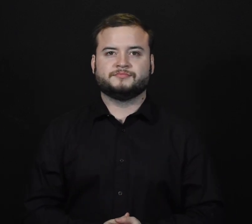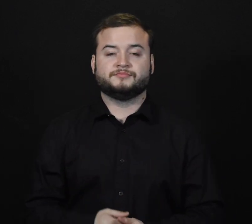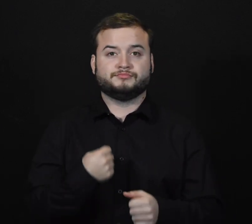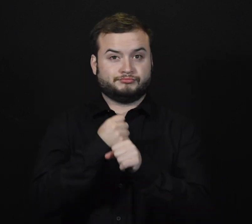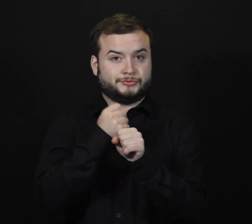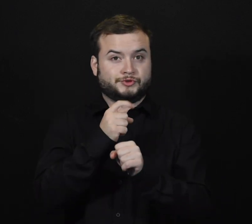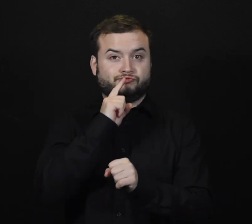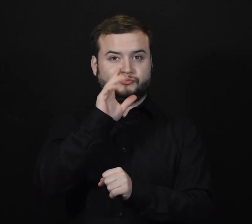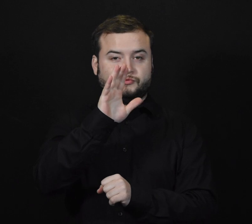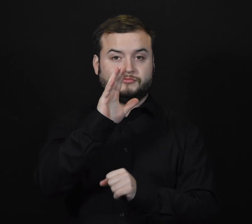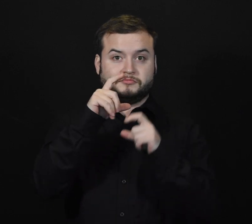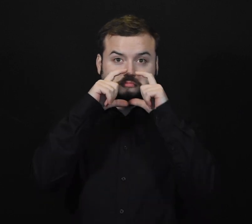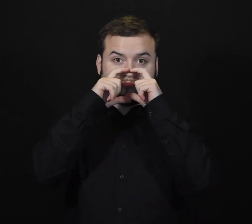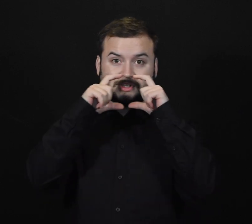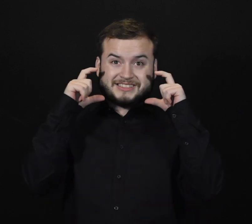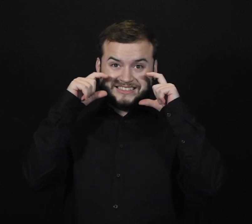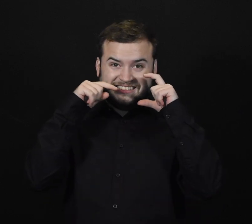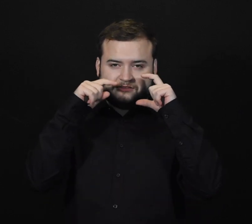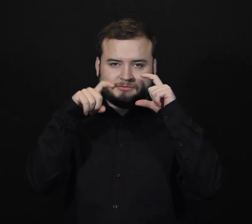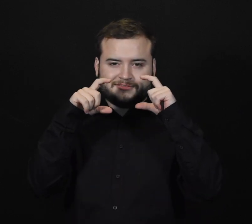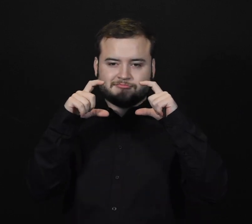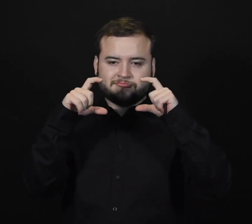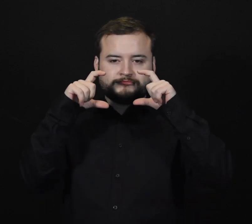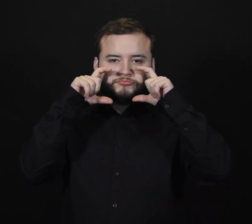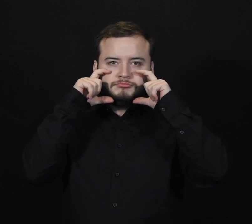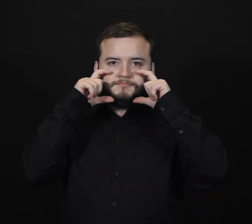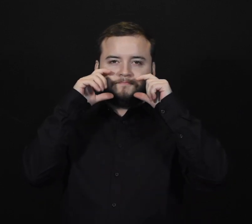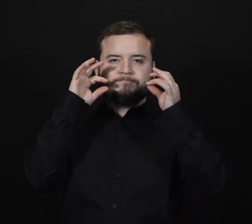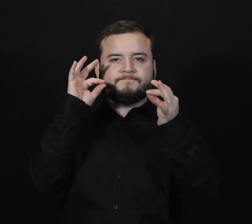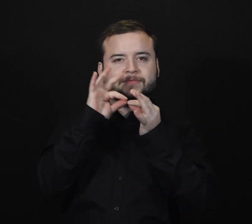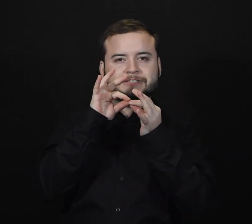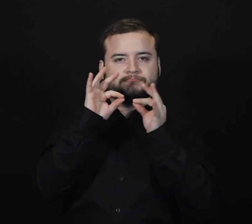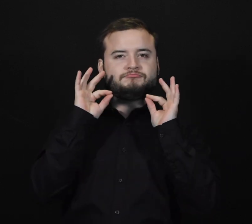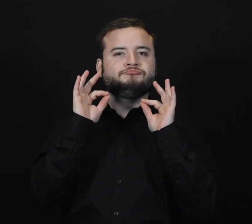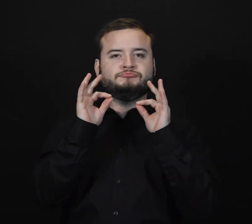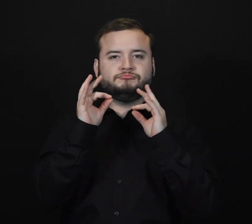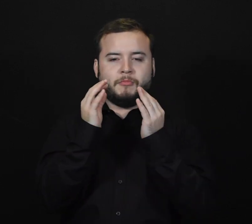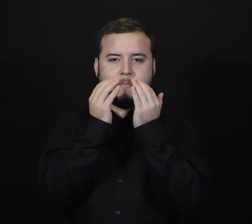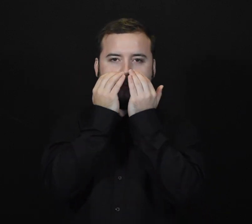Make sure your mask fits snugly.